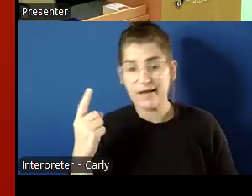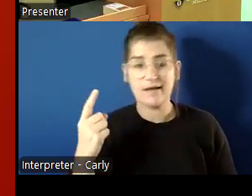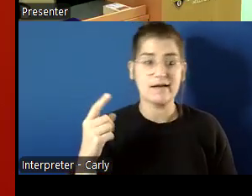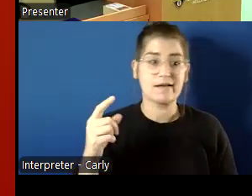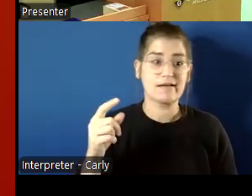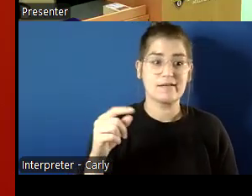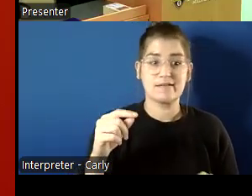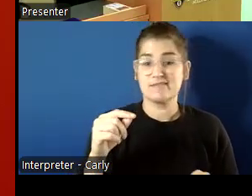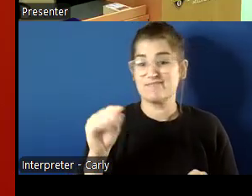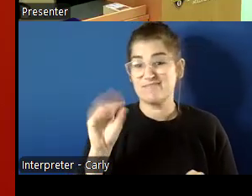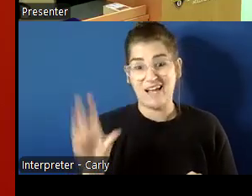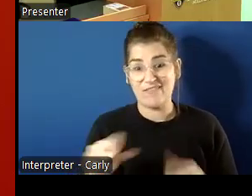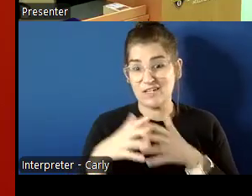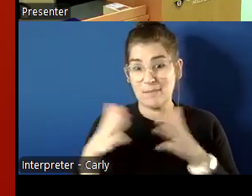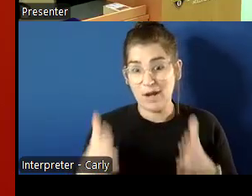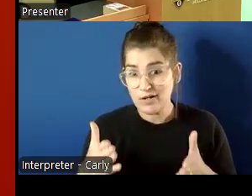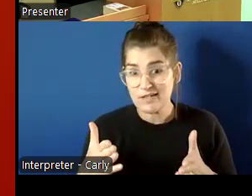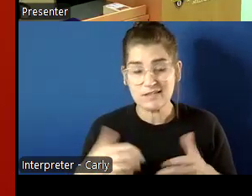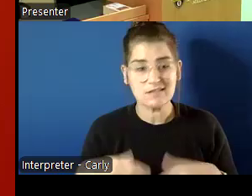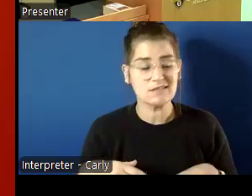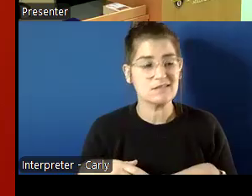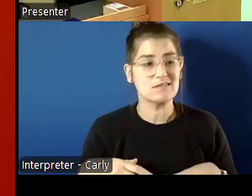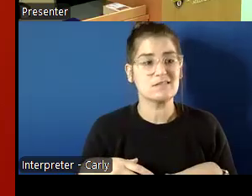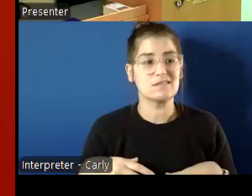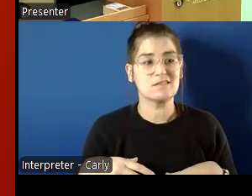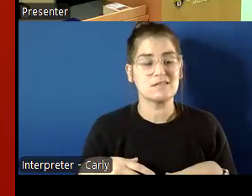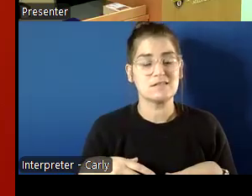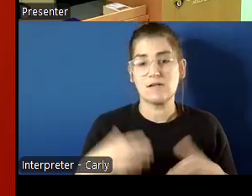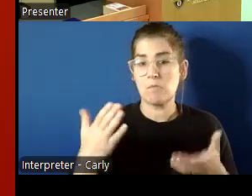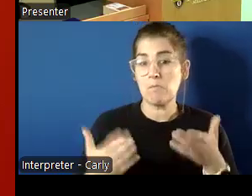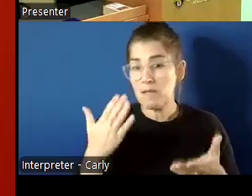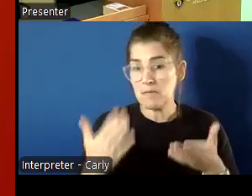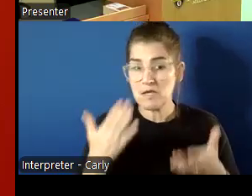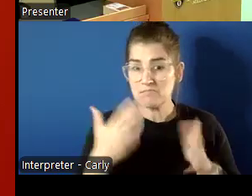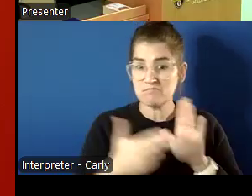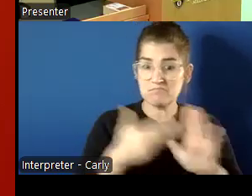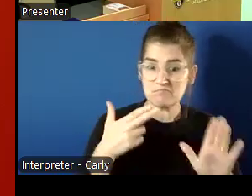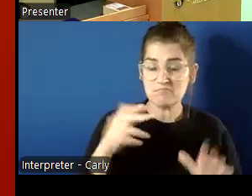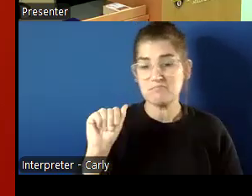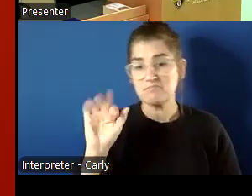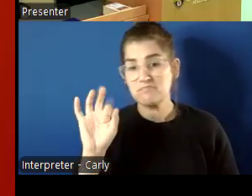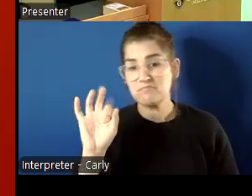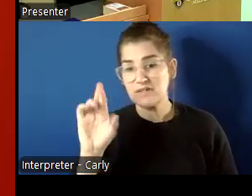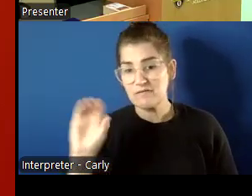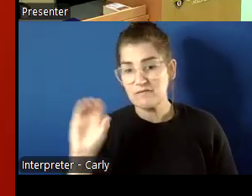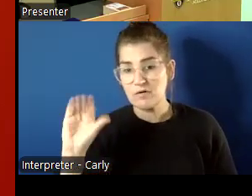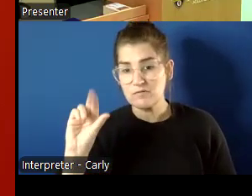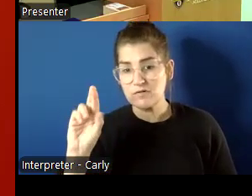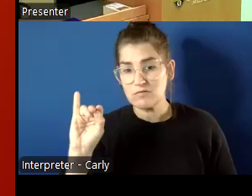probably self-escribe as something in one of those categories. AfroCaribbean, African-American, um,